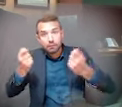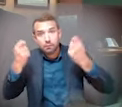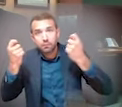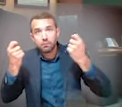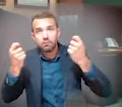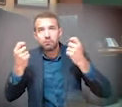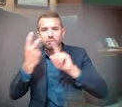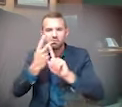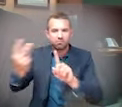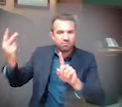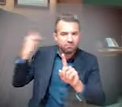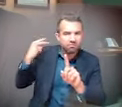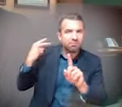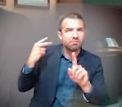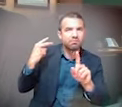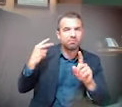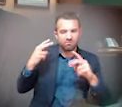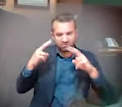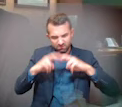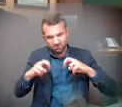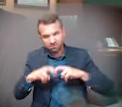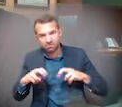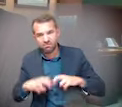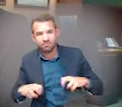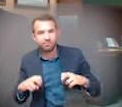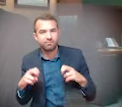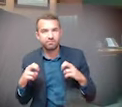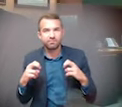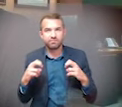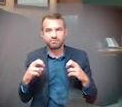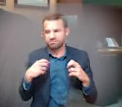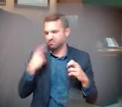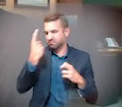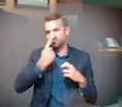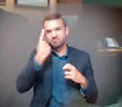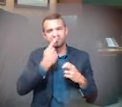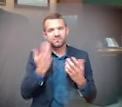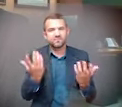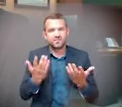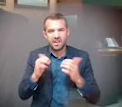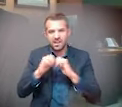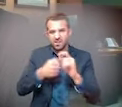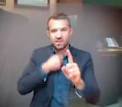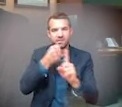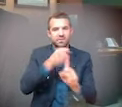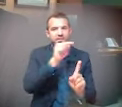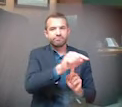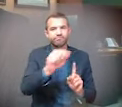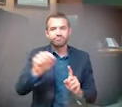And I just would like to ask each of you to briefly reflect on what does this anniversary of 30 years mean to each of you, either